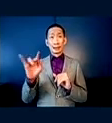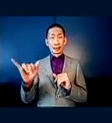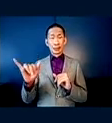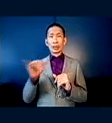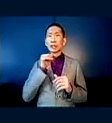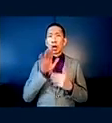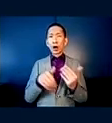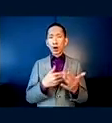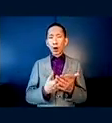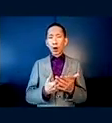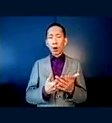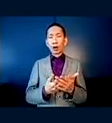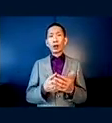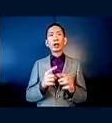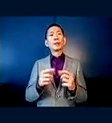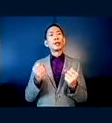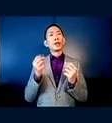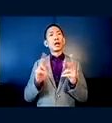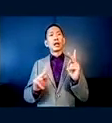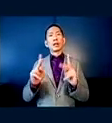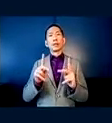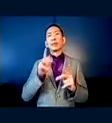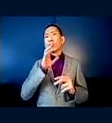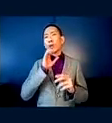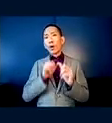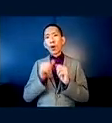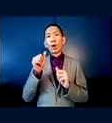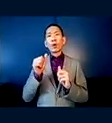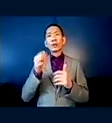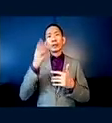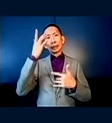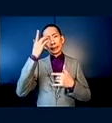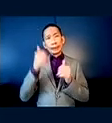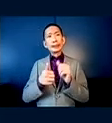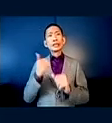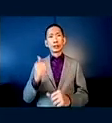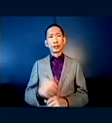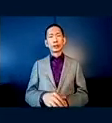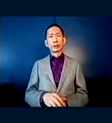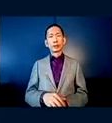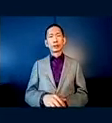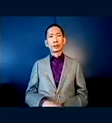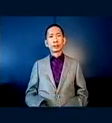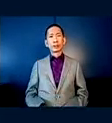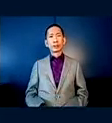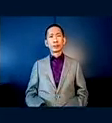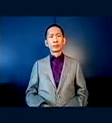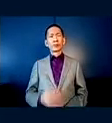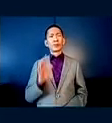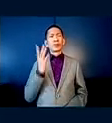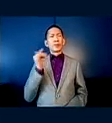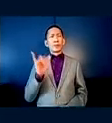ALTHOUGH CERTAINLY NOT ALL, AS YOU'LL SEE IN JUST A MOMENT, A LOT OF PEOPLE ARE OLDER AND THEY ARE SICKER.